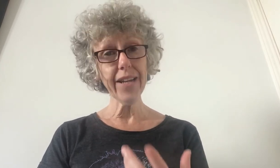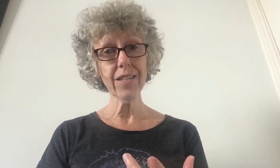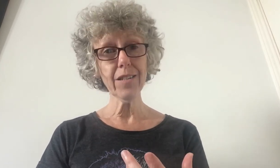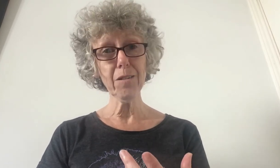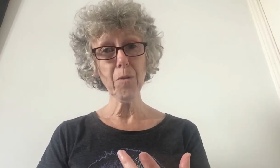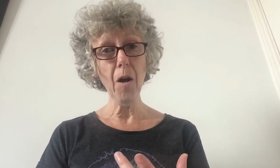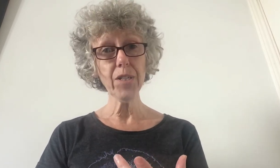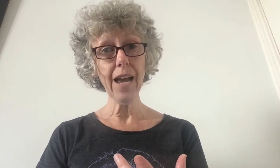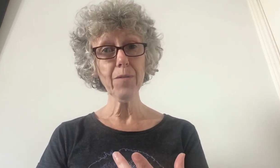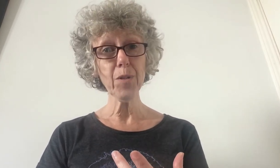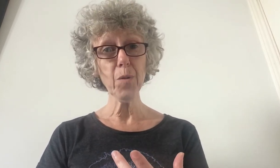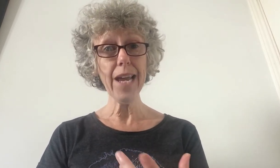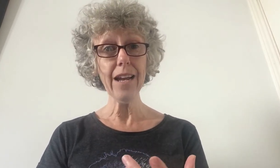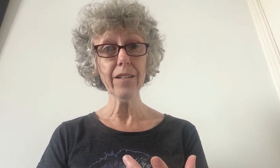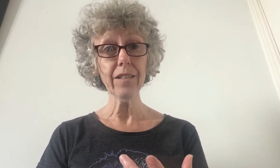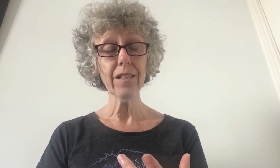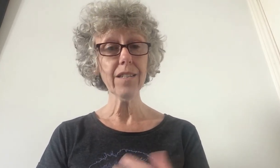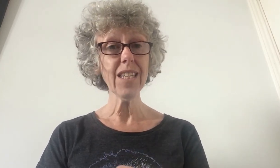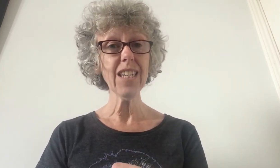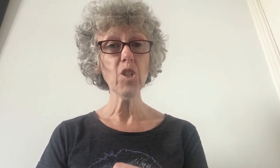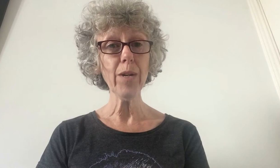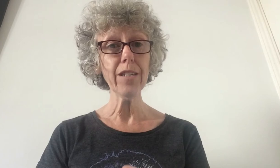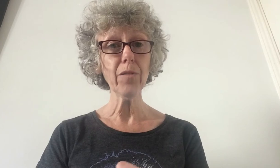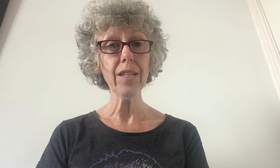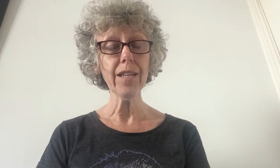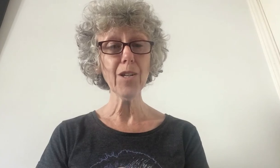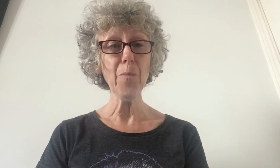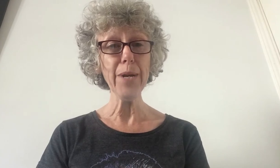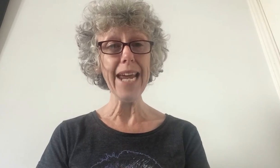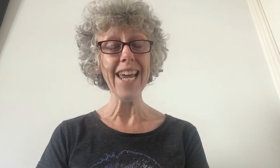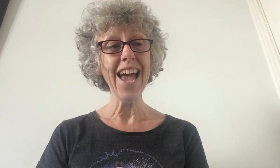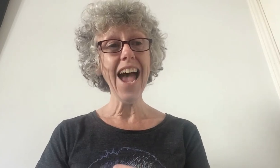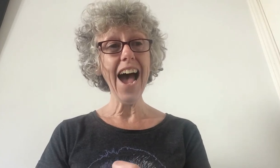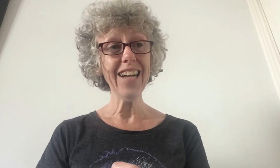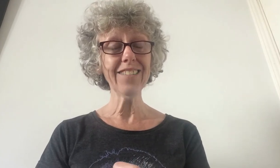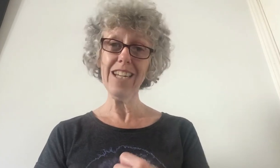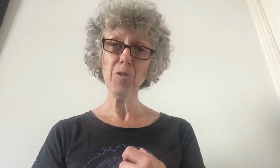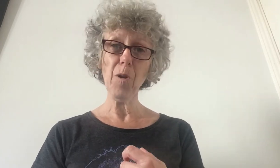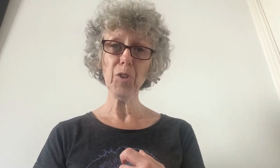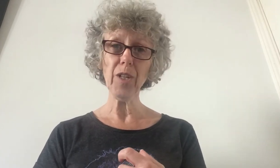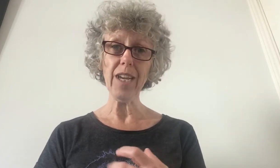thanks to Arts Council England, 1623 theatre company and the National Lottery -